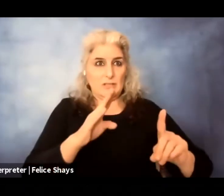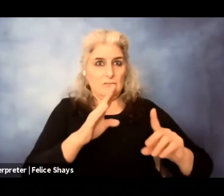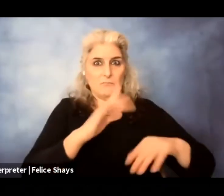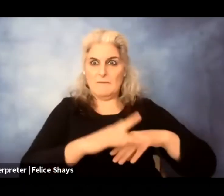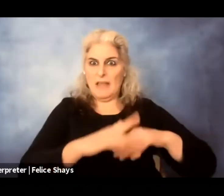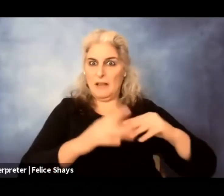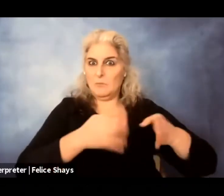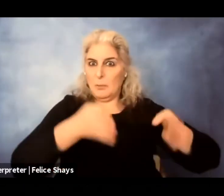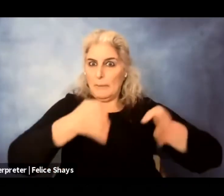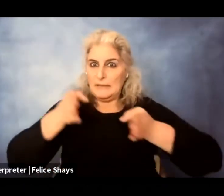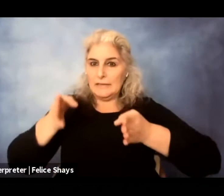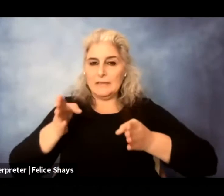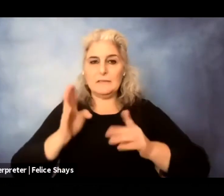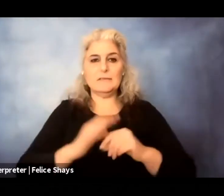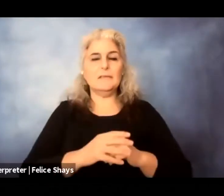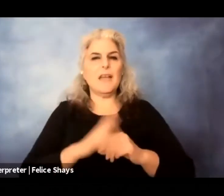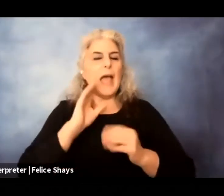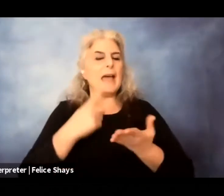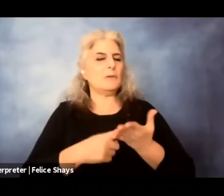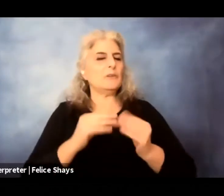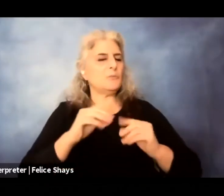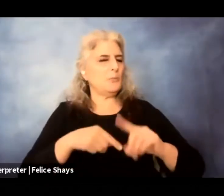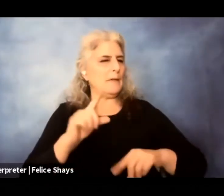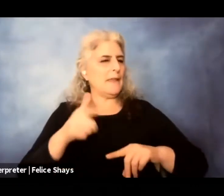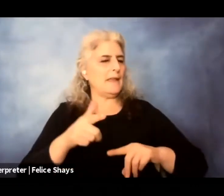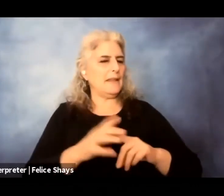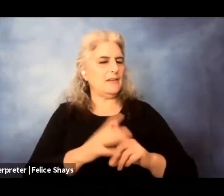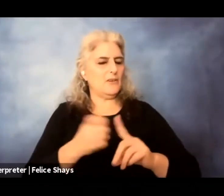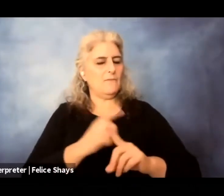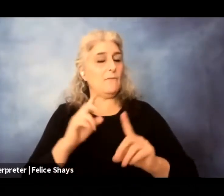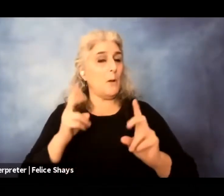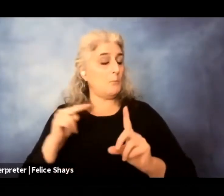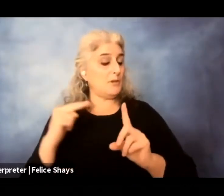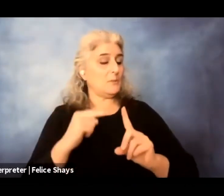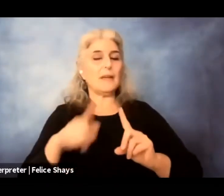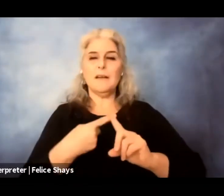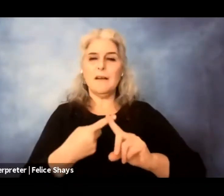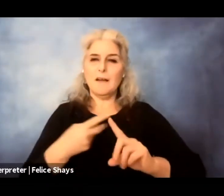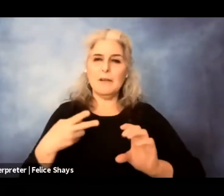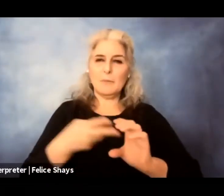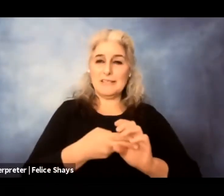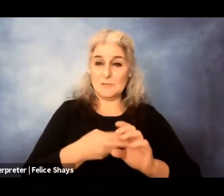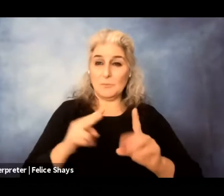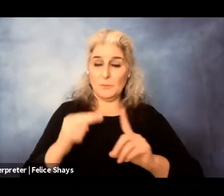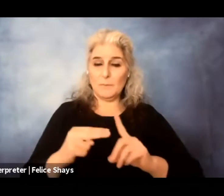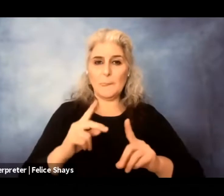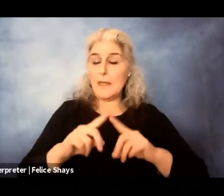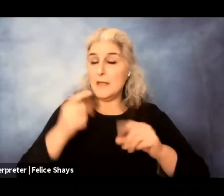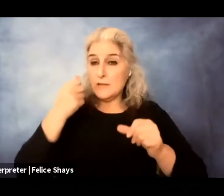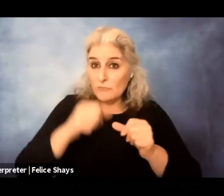from a participatory design standpoint the old is always embedded in the now right now and the